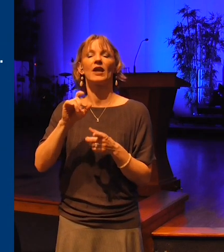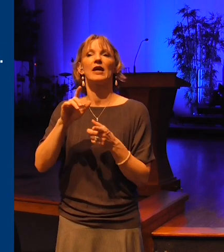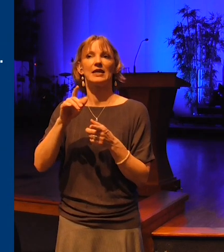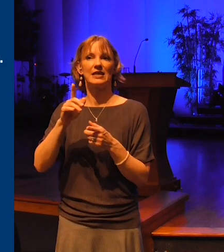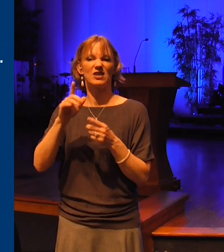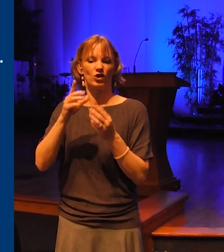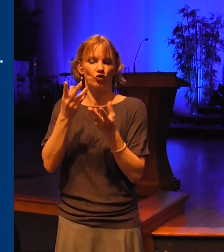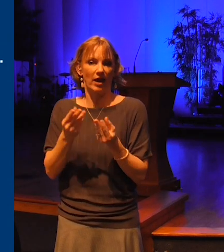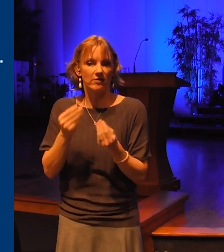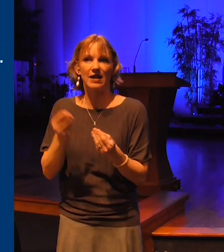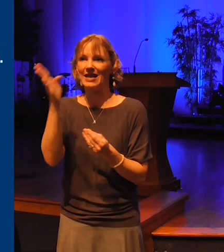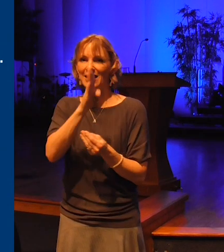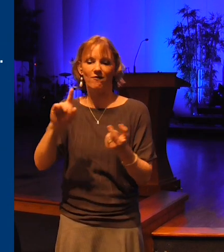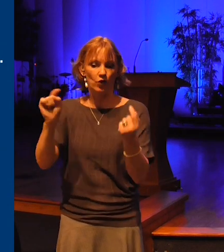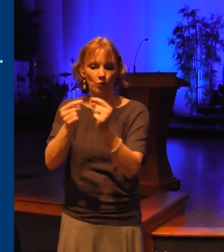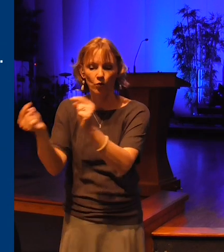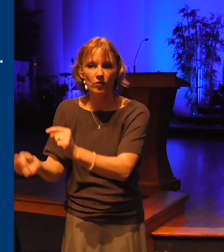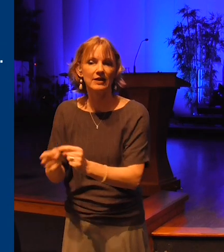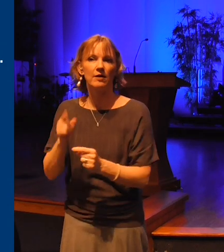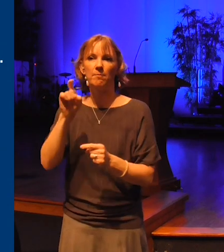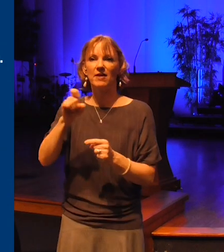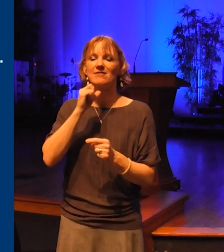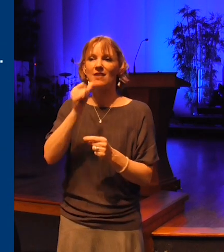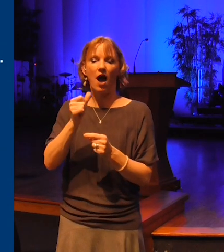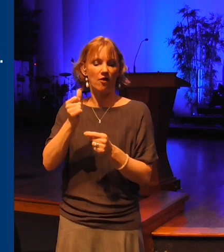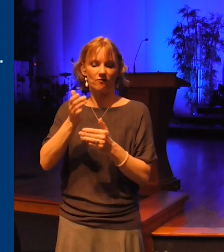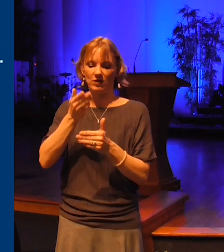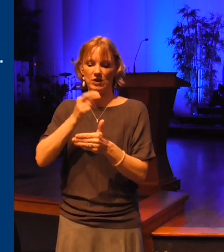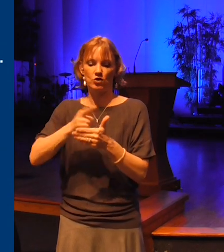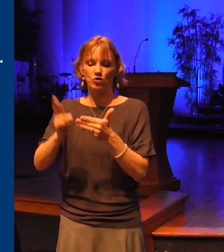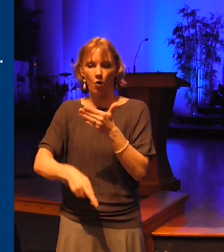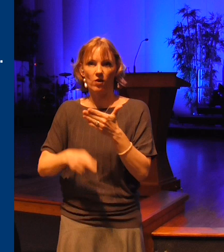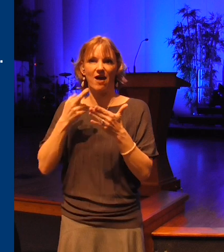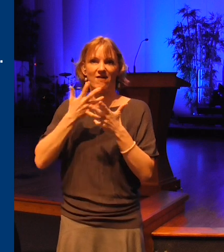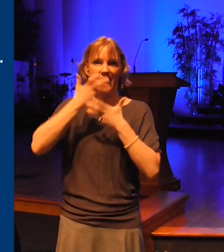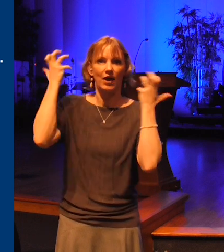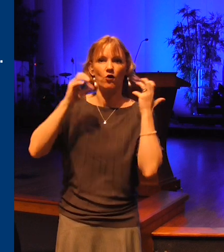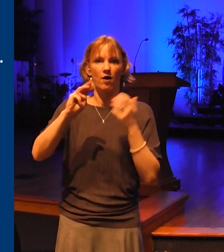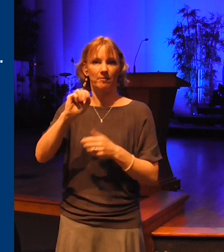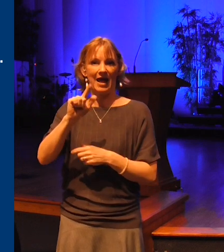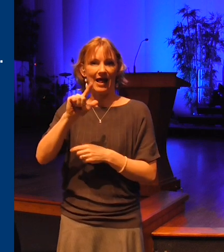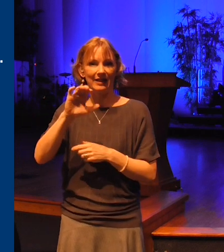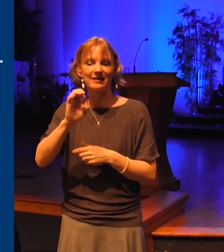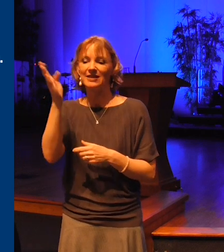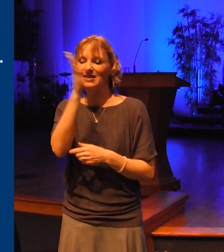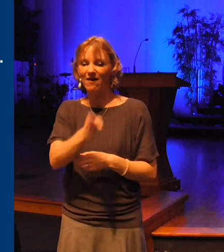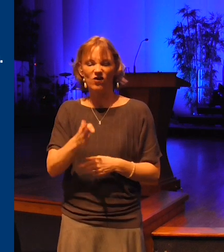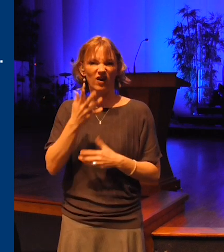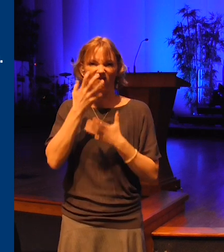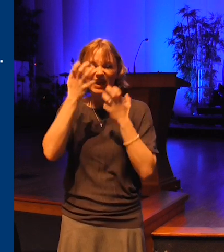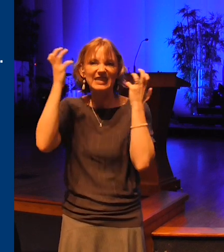it must not be the result of anger or malice it is never fussy never impatient never viferous